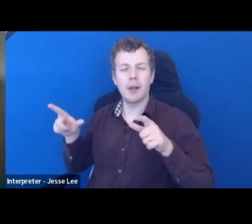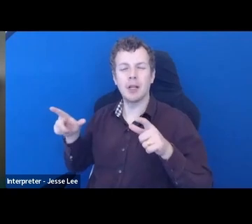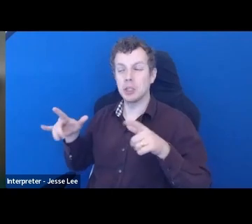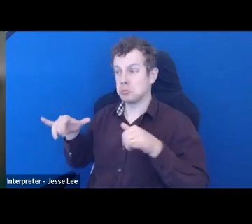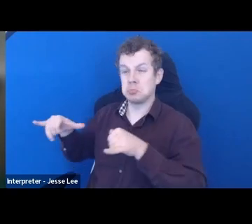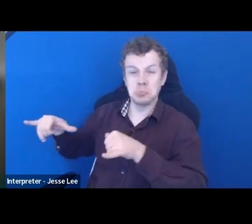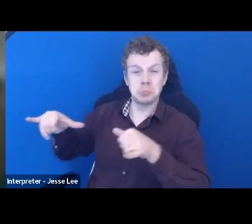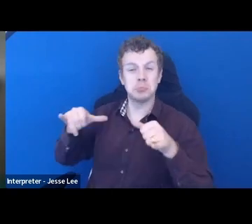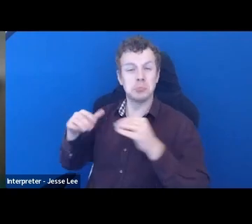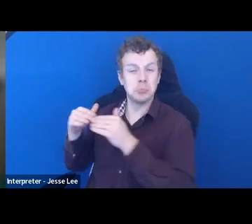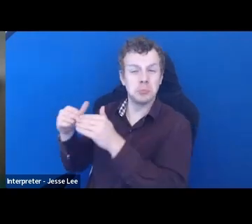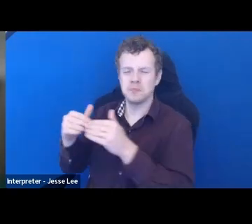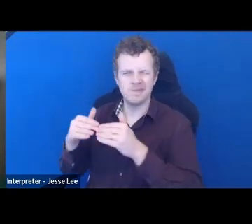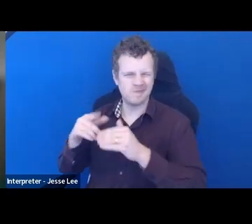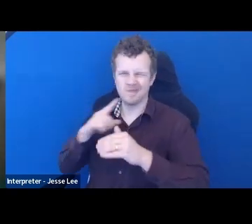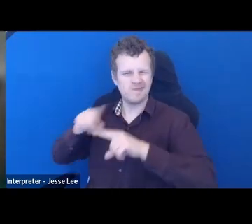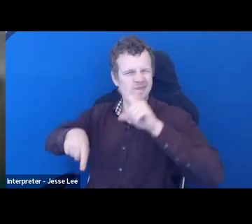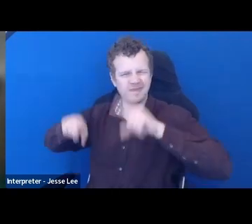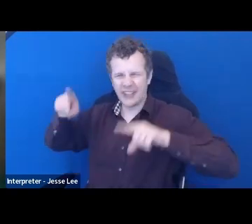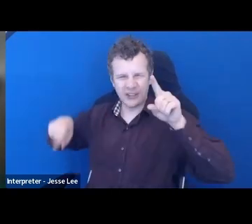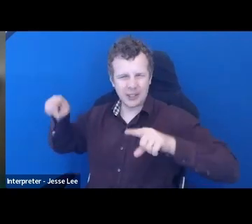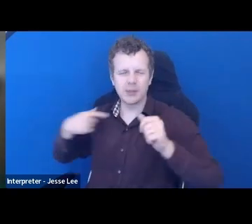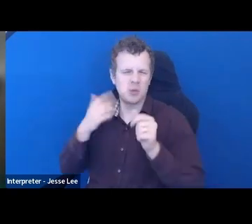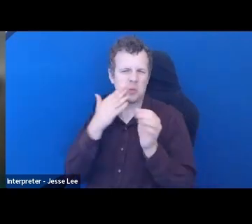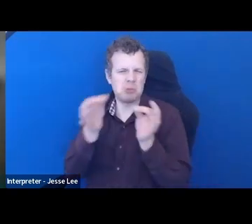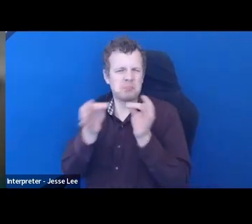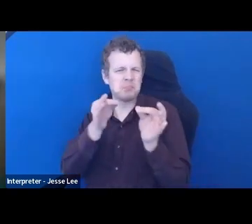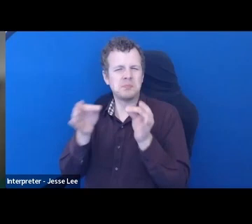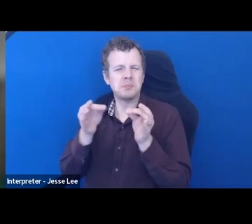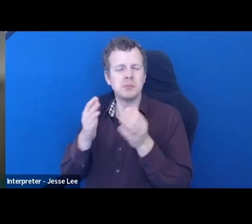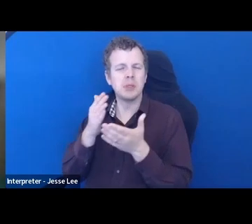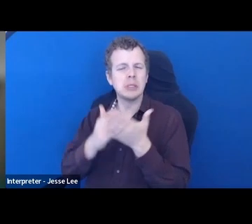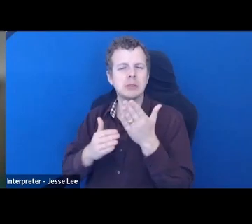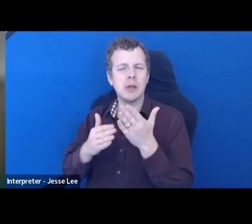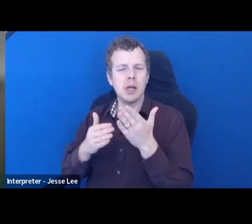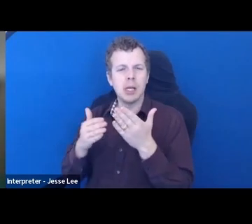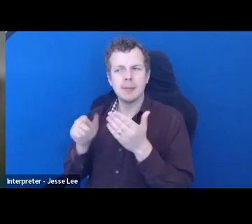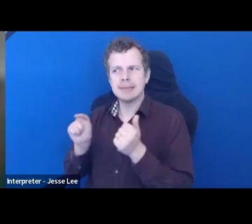I'm going to review some that have been noted as showing difficulty, some areas.